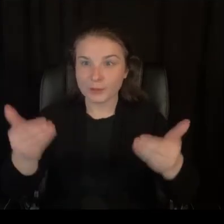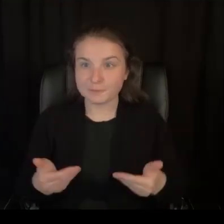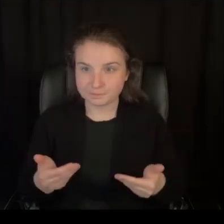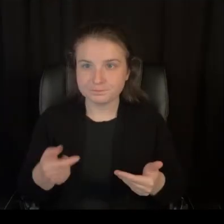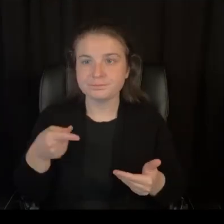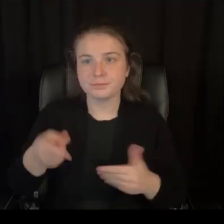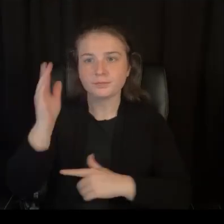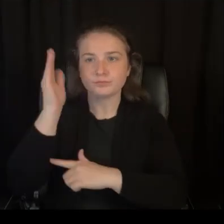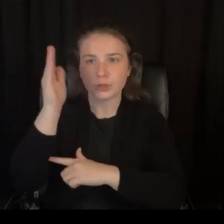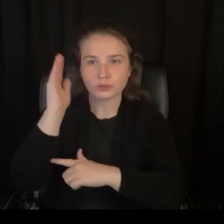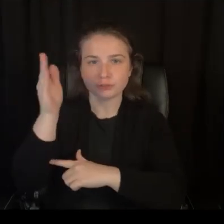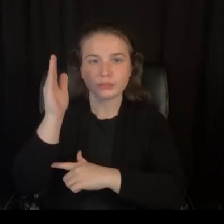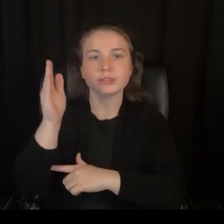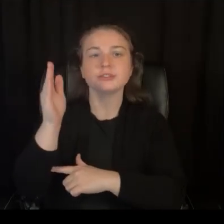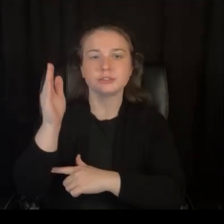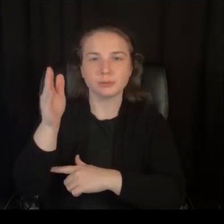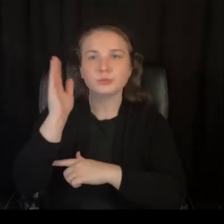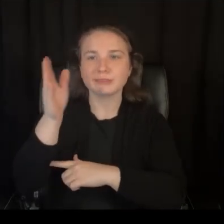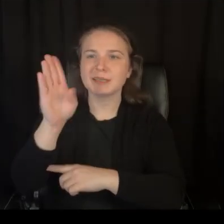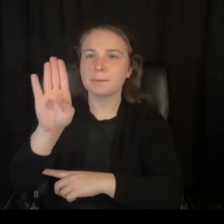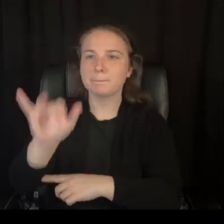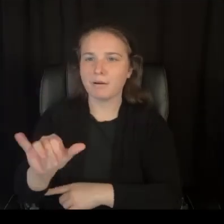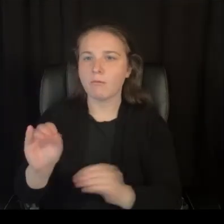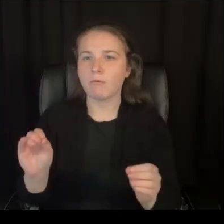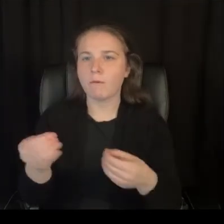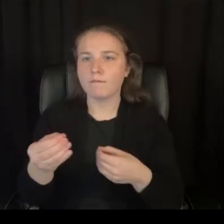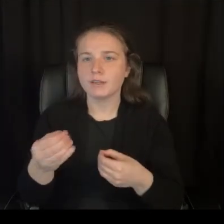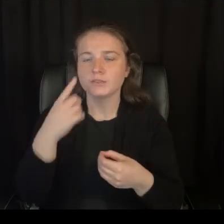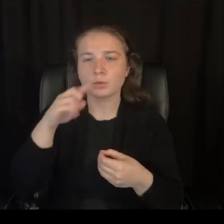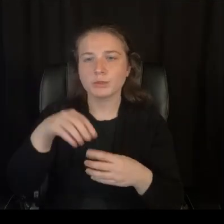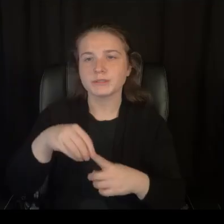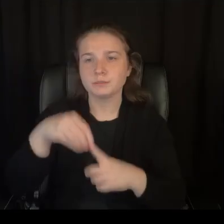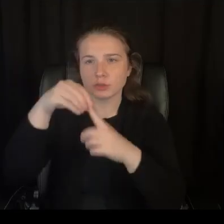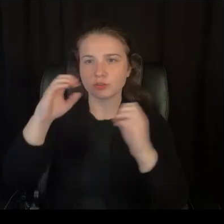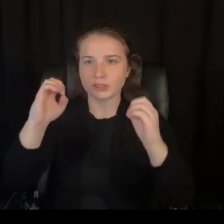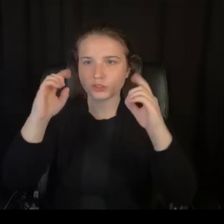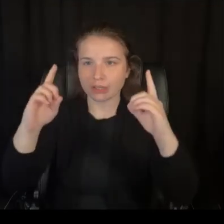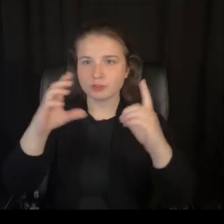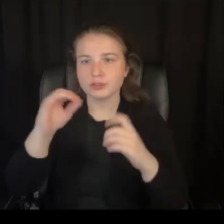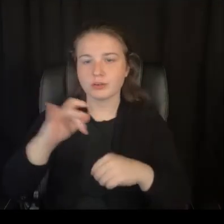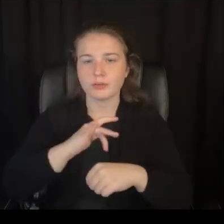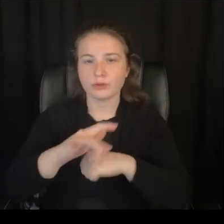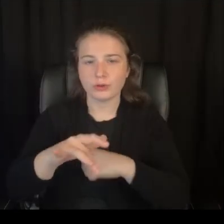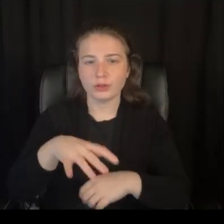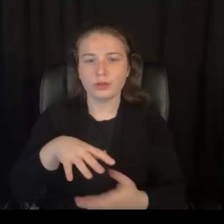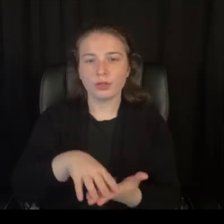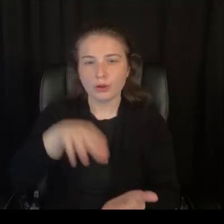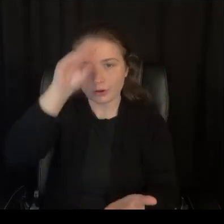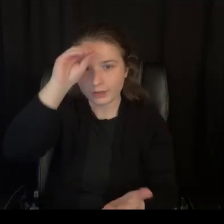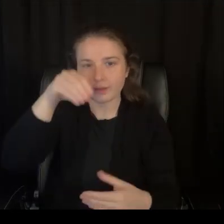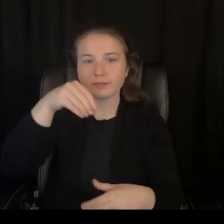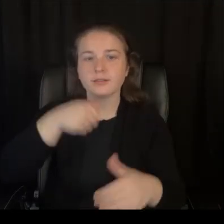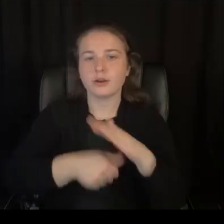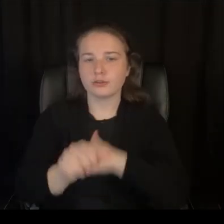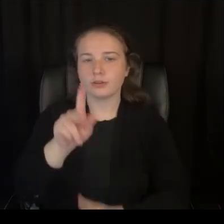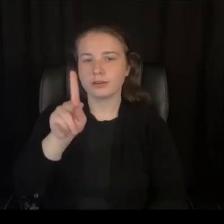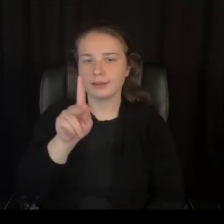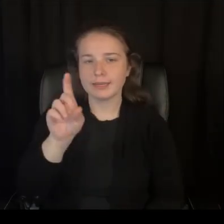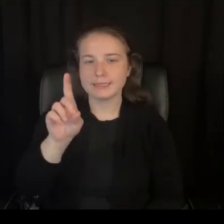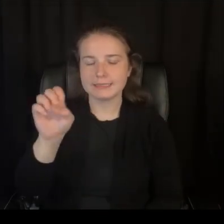Welcome. This presentation is presented by the Office of Special Education in Early Learning in the Kentucky Department of Education.